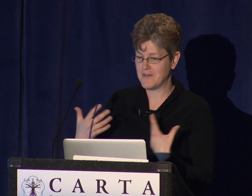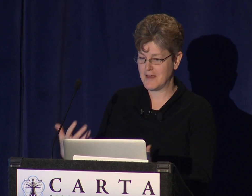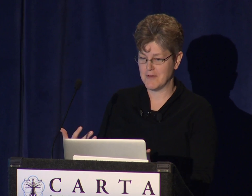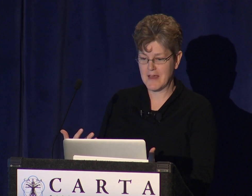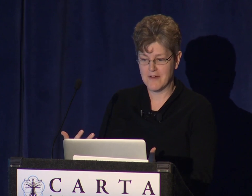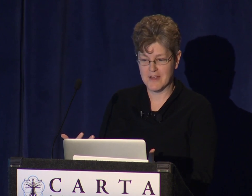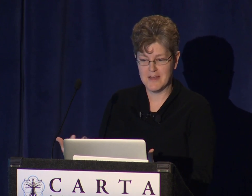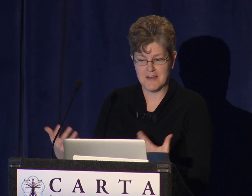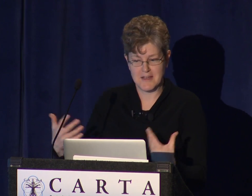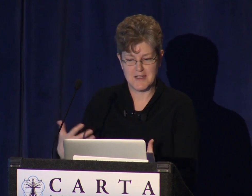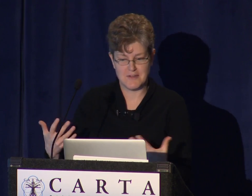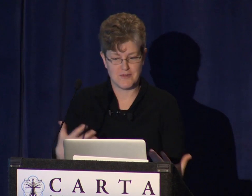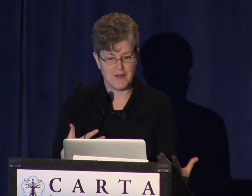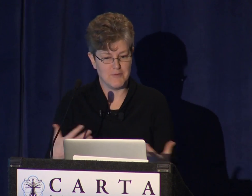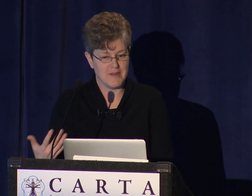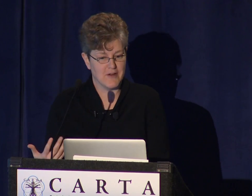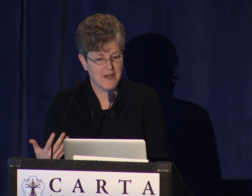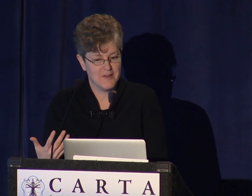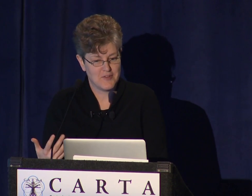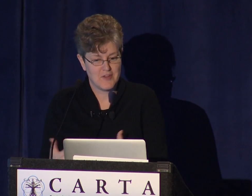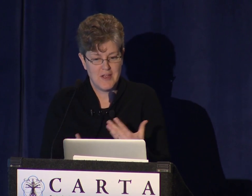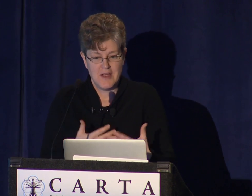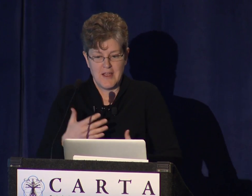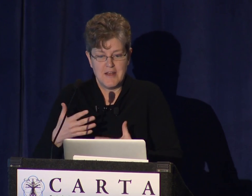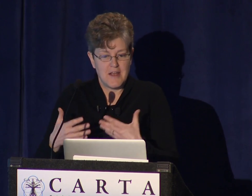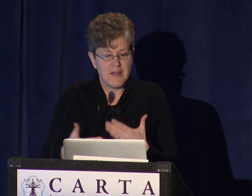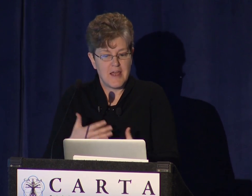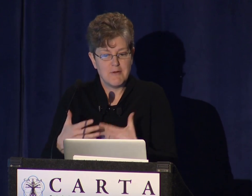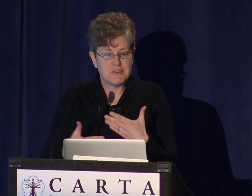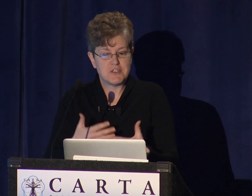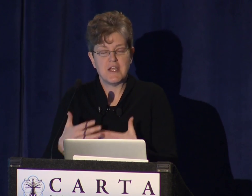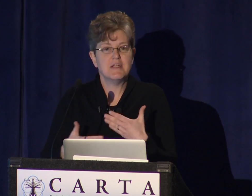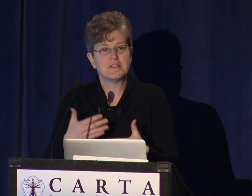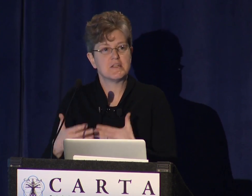survive without it and it can't survive without us. And language changes and